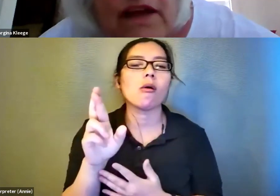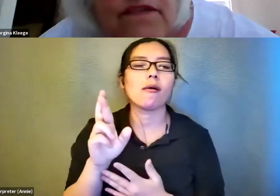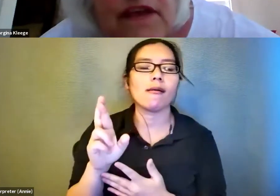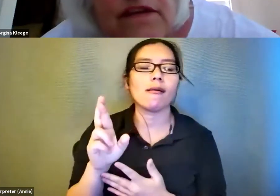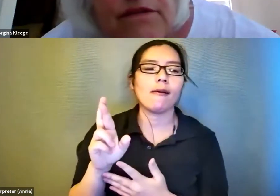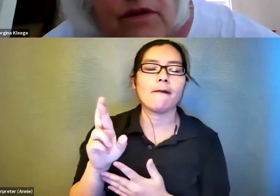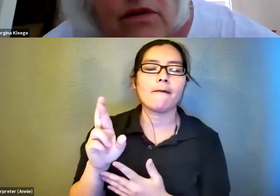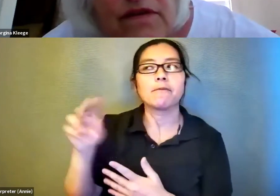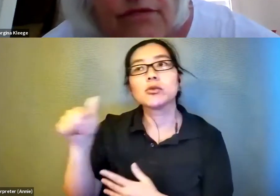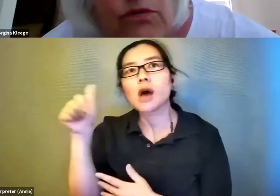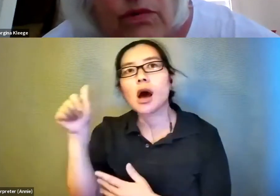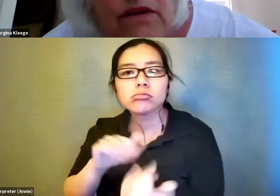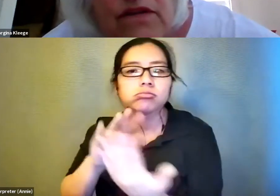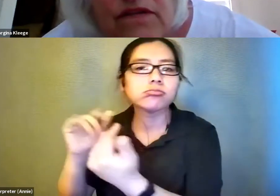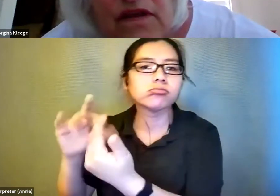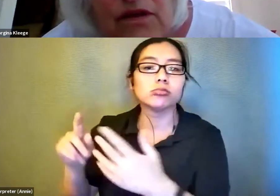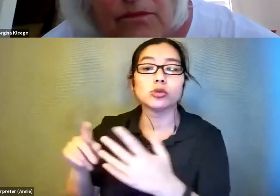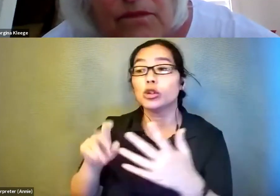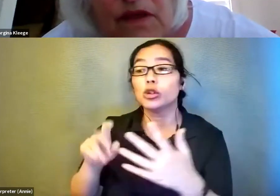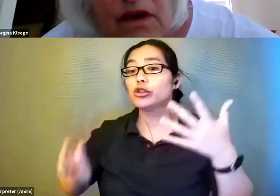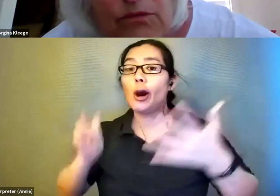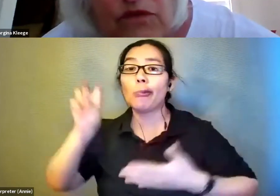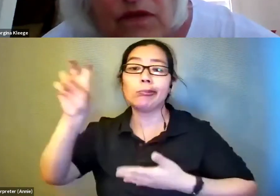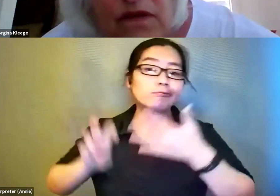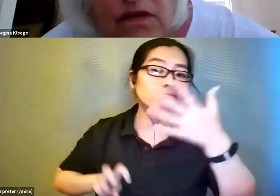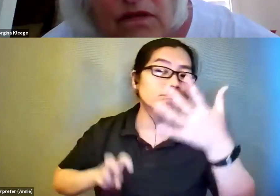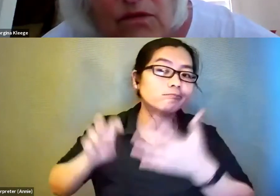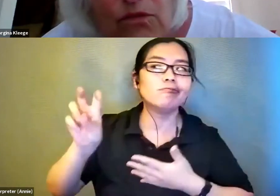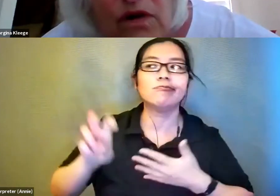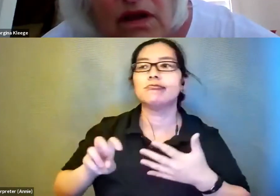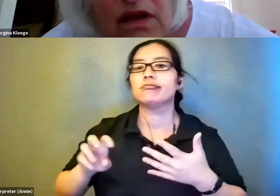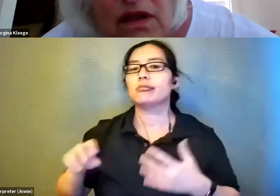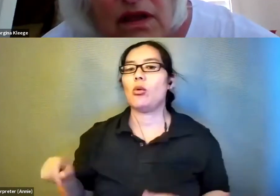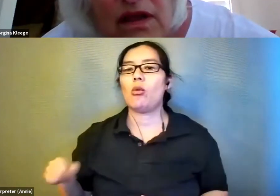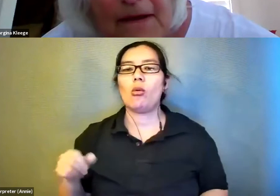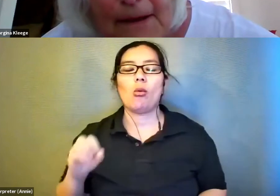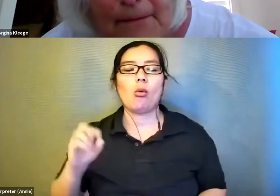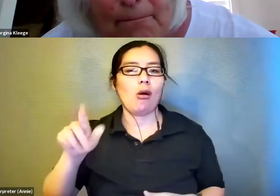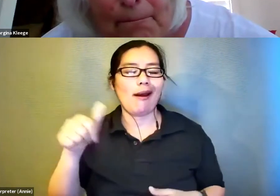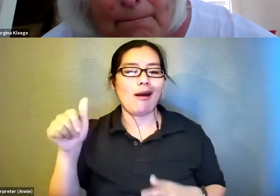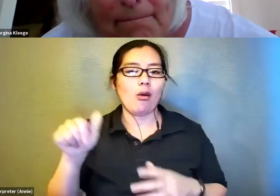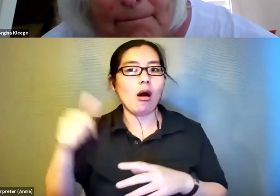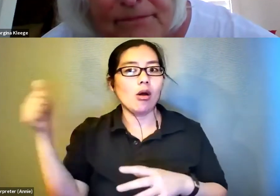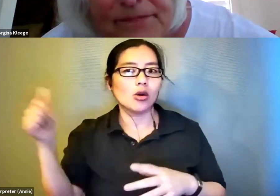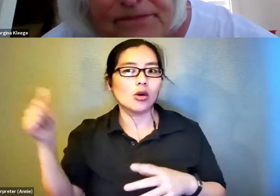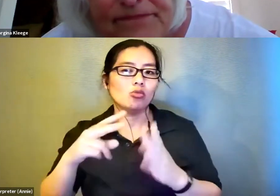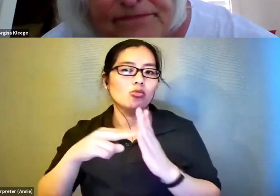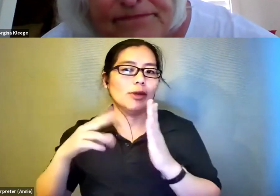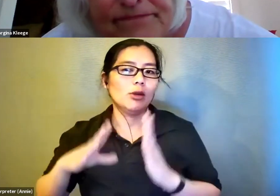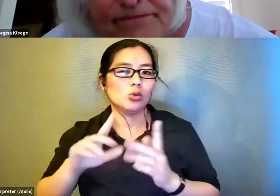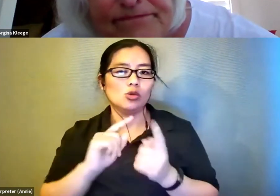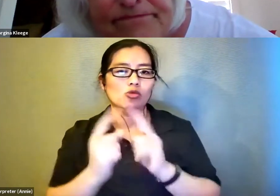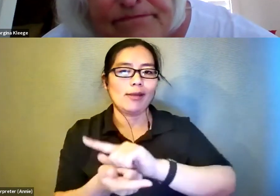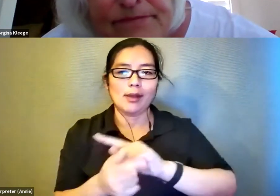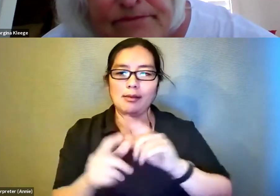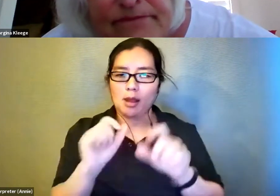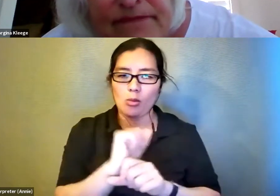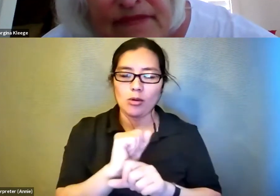ways that different readers come to the work? >>>: Yes. It's an excellent question, actually. A